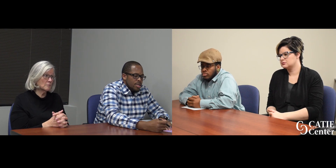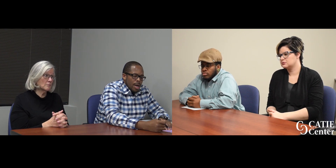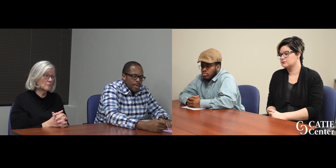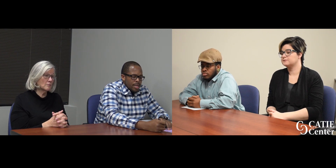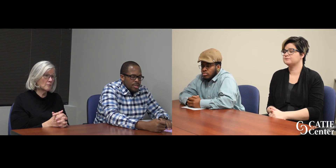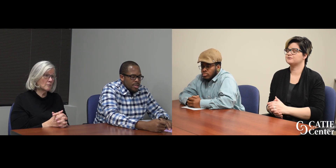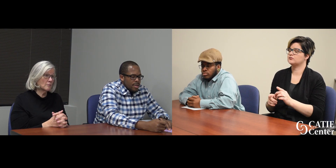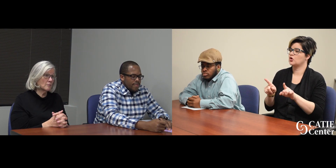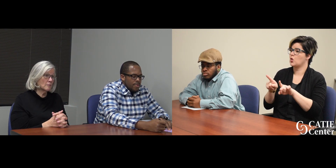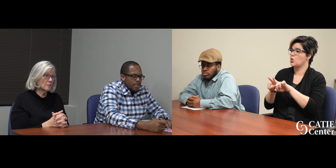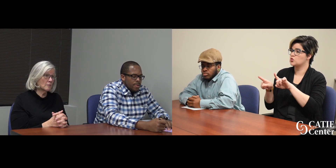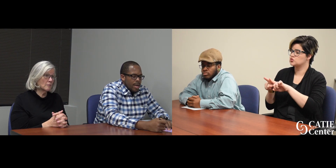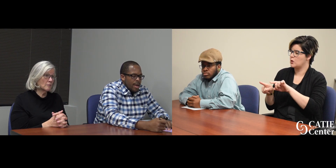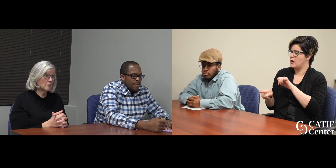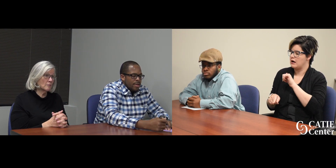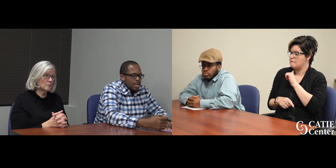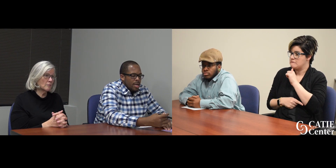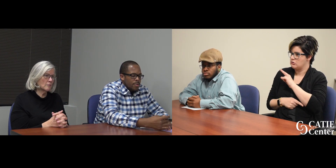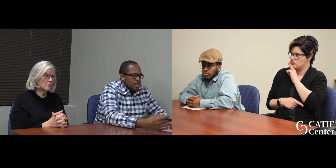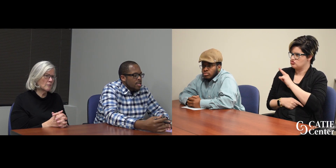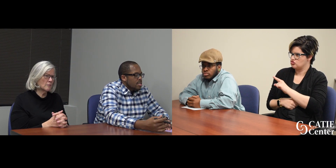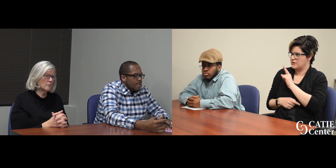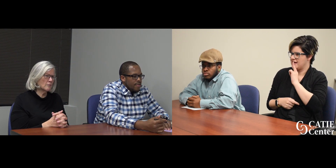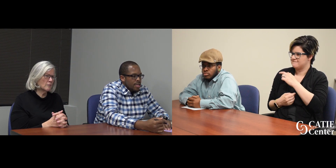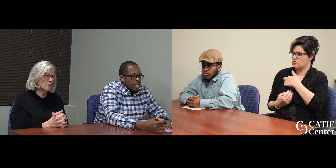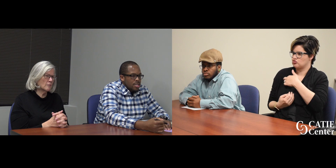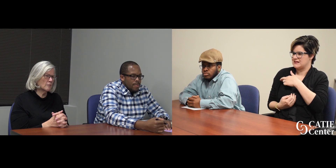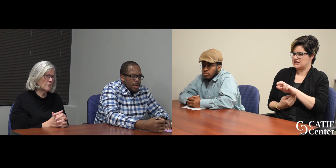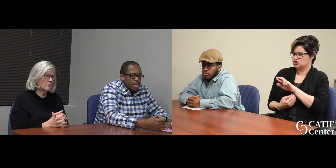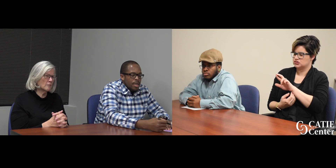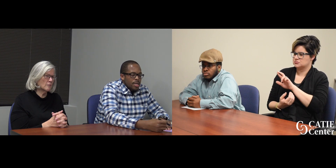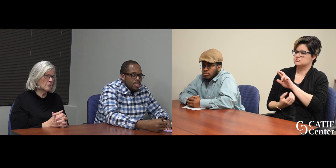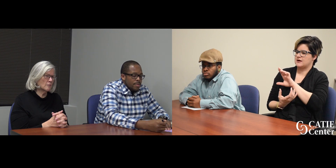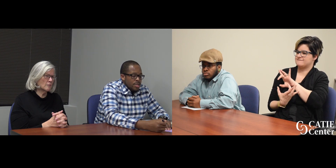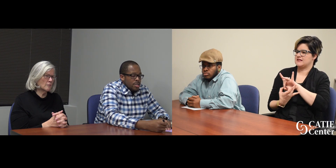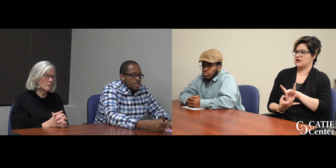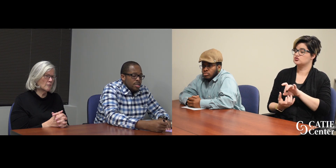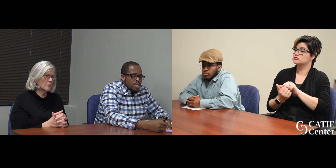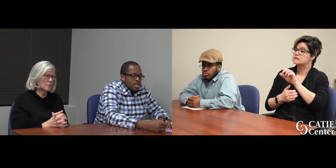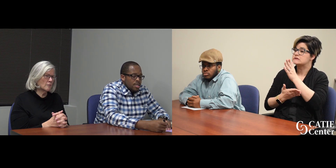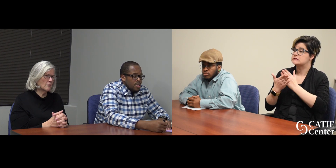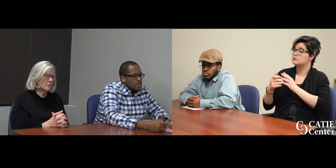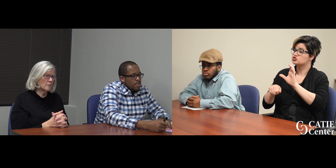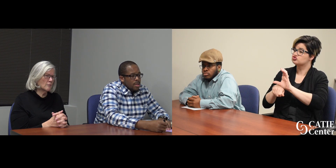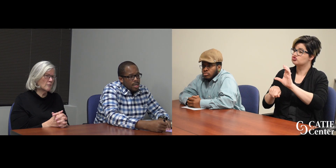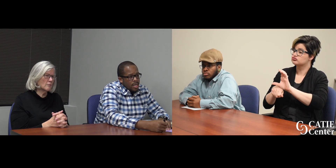Also I'm not sure if you have any religious affiliation, but some churches do